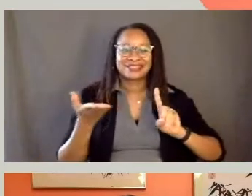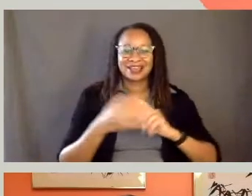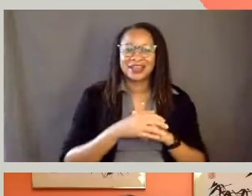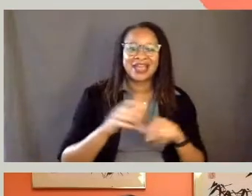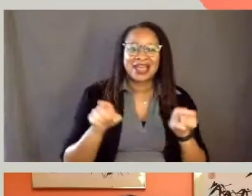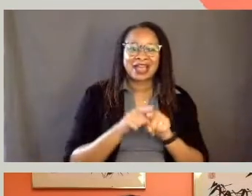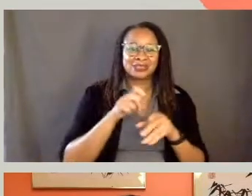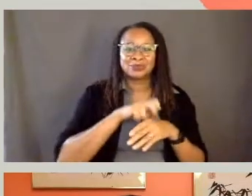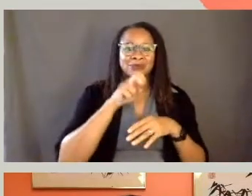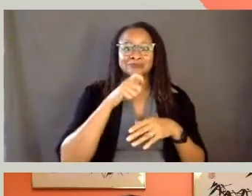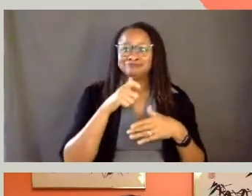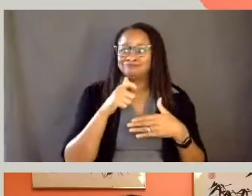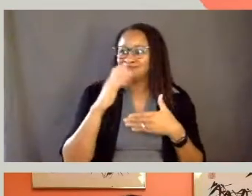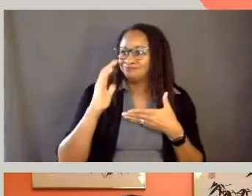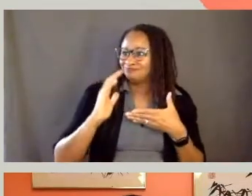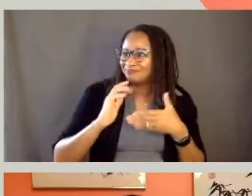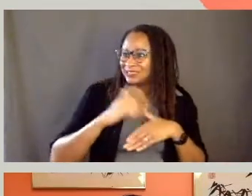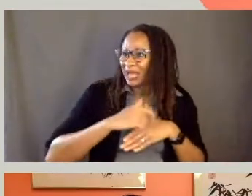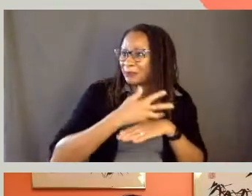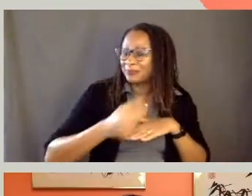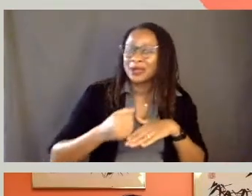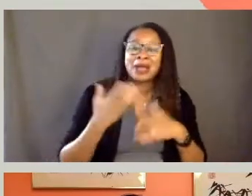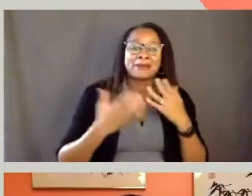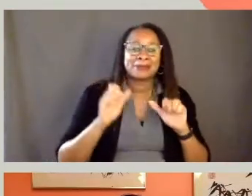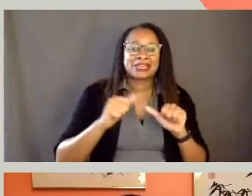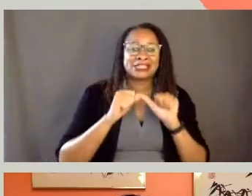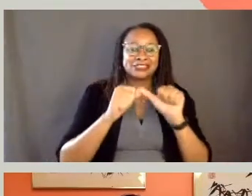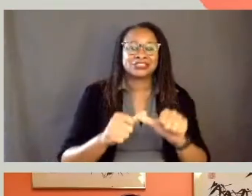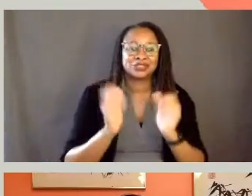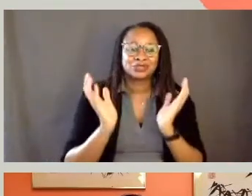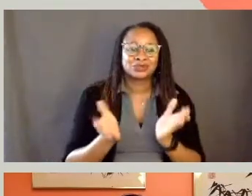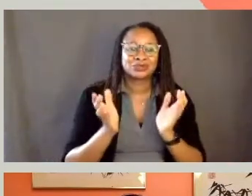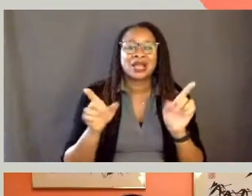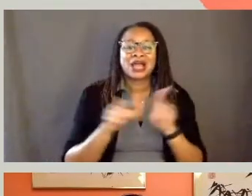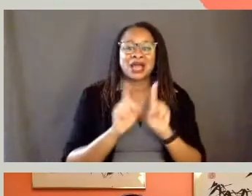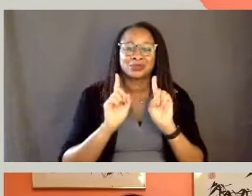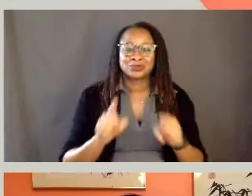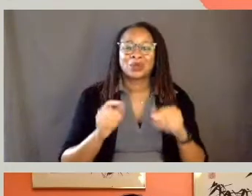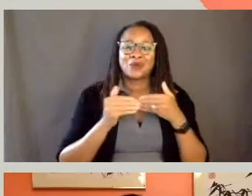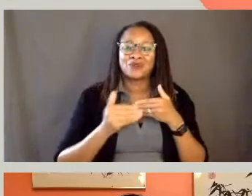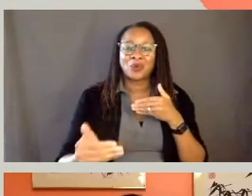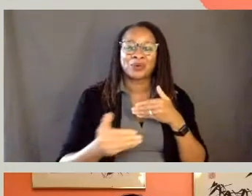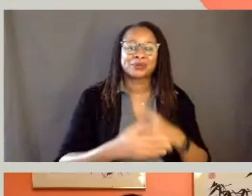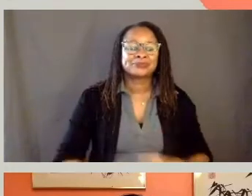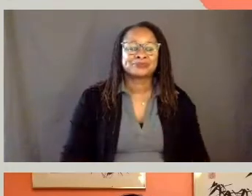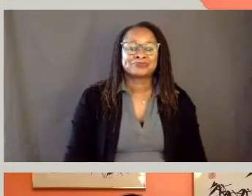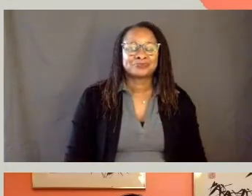that we don't have unfortunately a lot of time to do, but maybe we can continue this conversation as we go forward for sure.